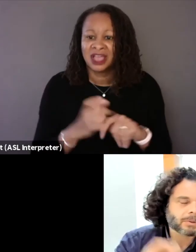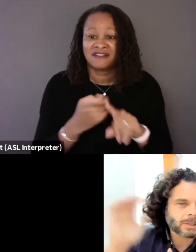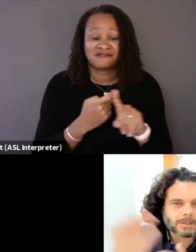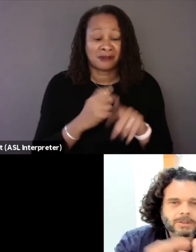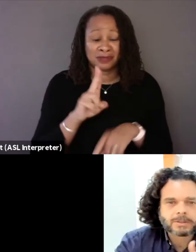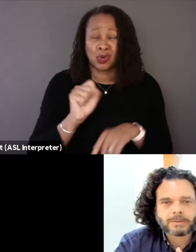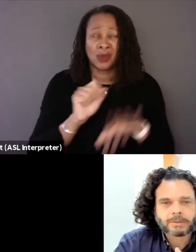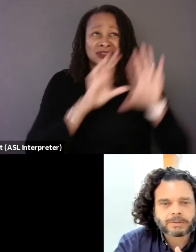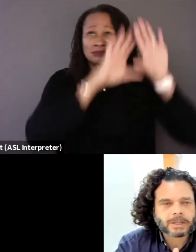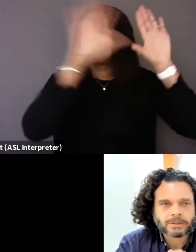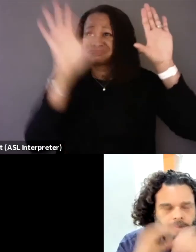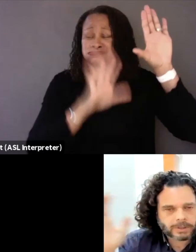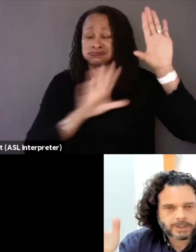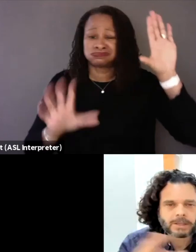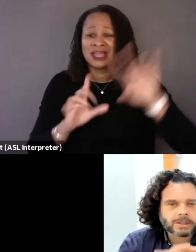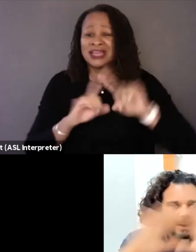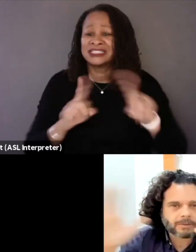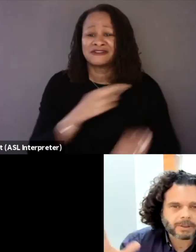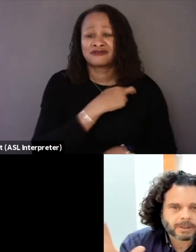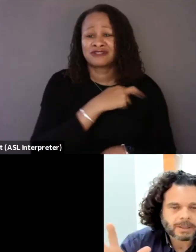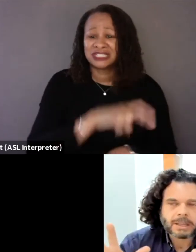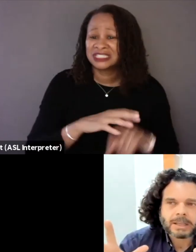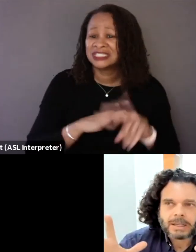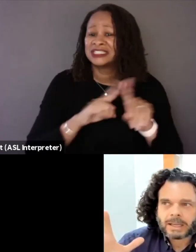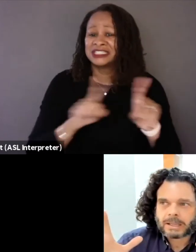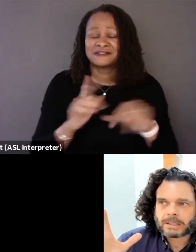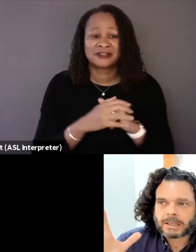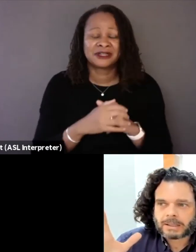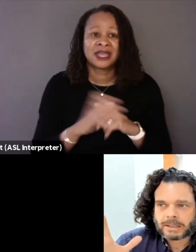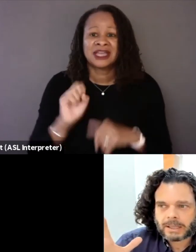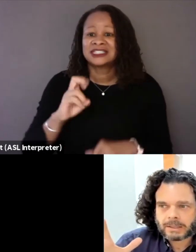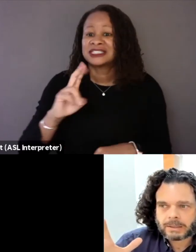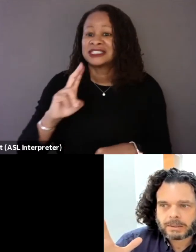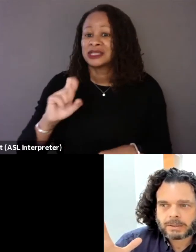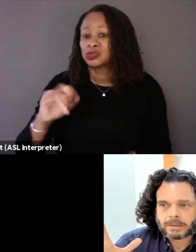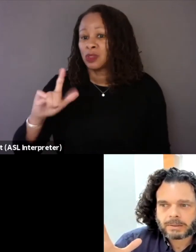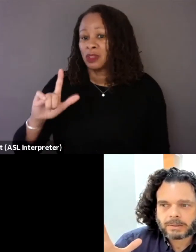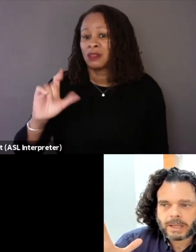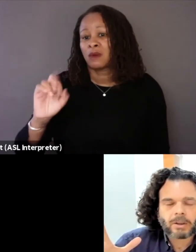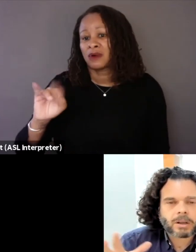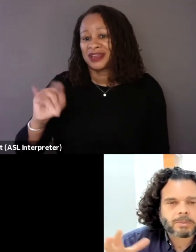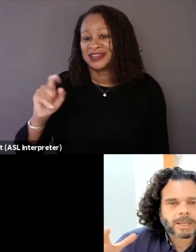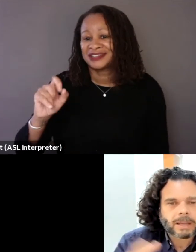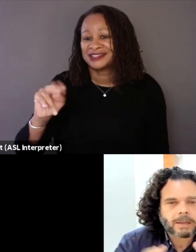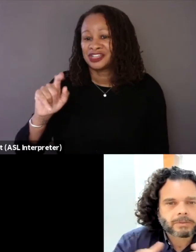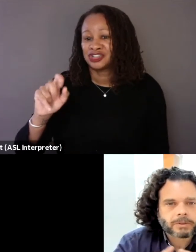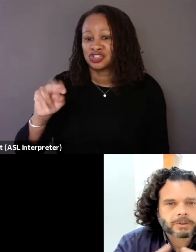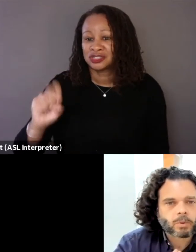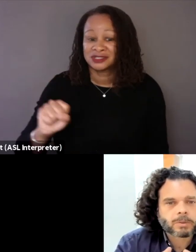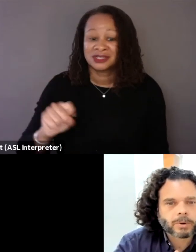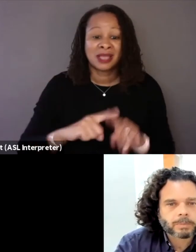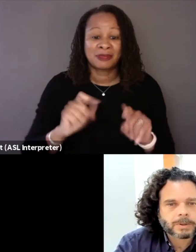religions, different sexual orientation, everything. Yet, Yet, they all come together for this one purpose.